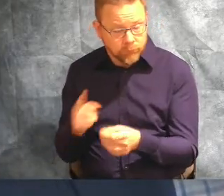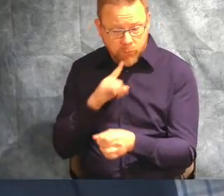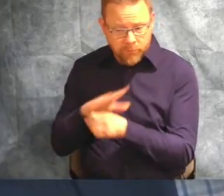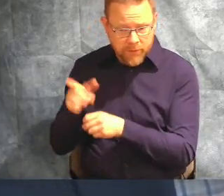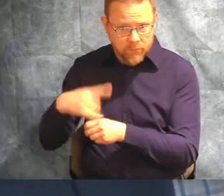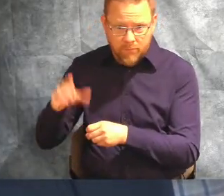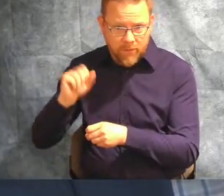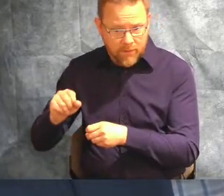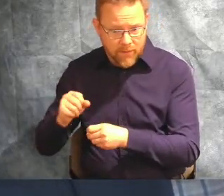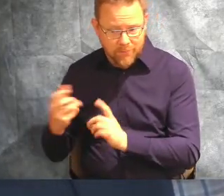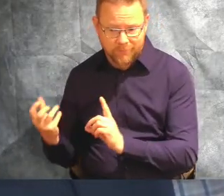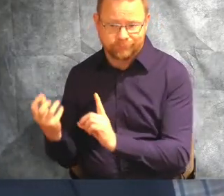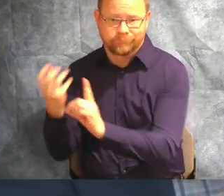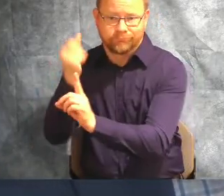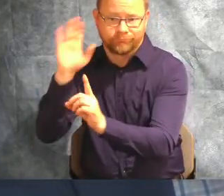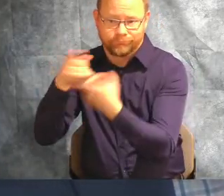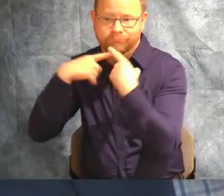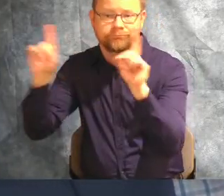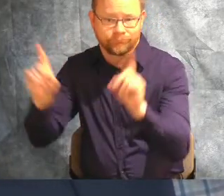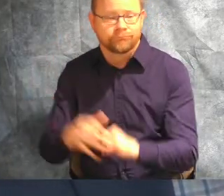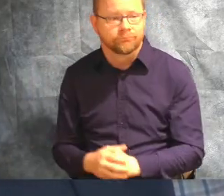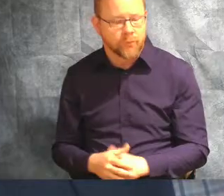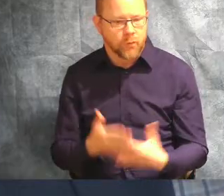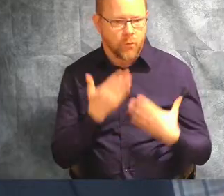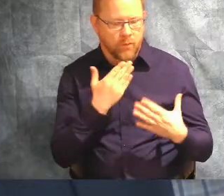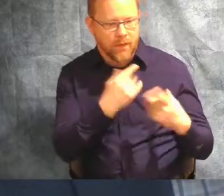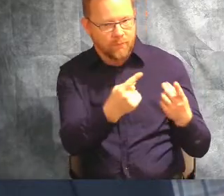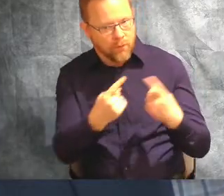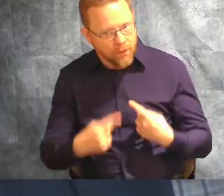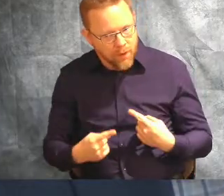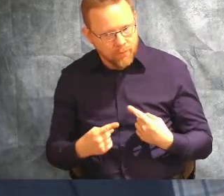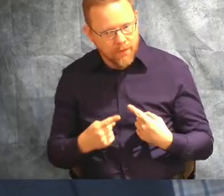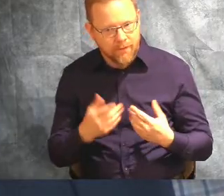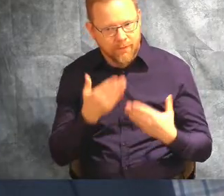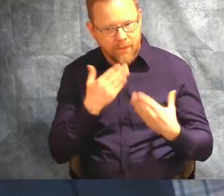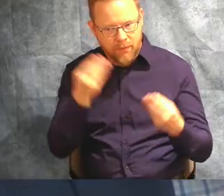their fullest potential. So very very grateful for you being here raising awareness about the